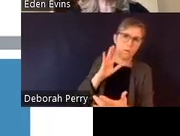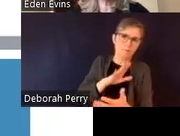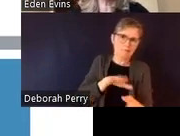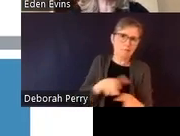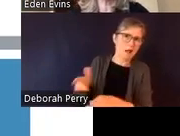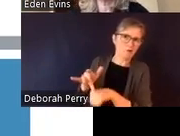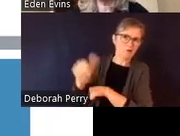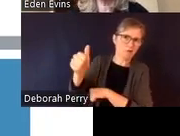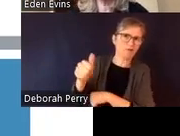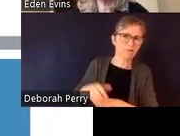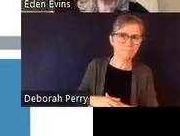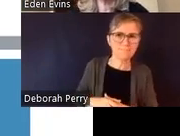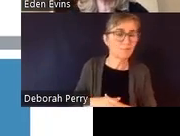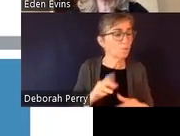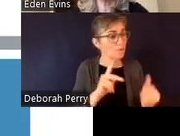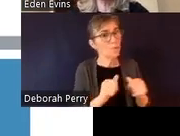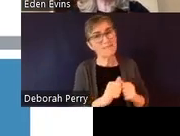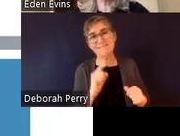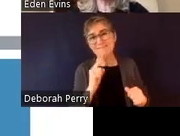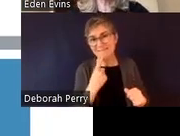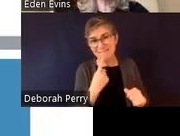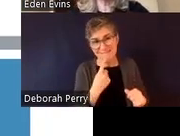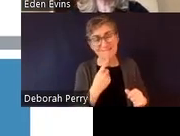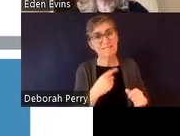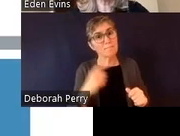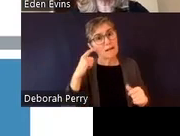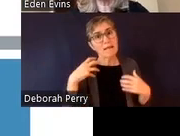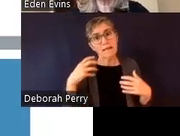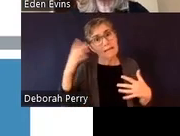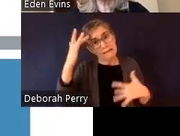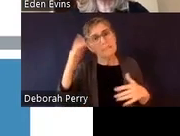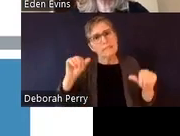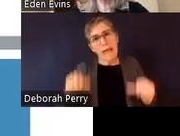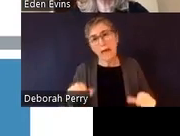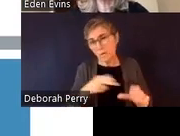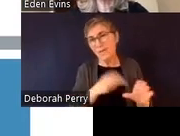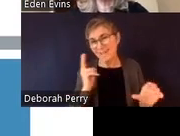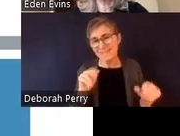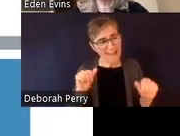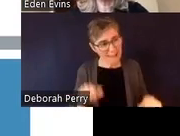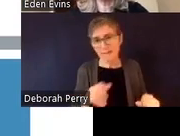with serious mental illness can absolutely quit smoking and quitting smoking reduces your risk,